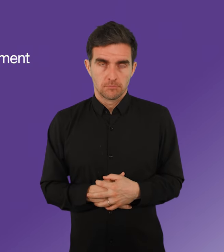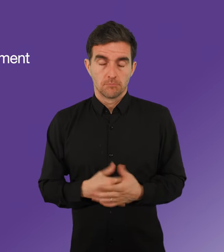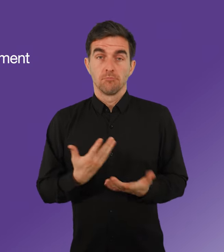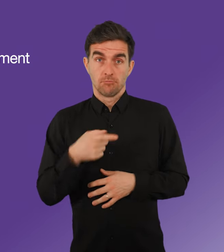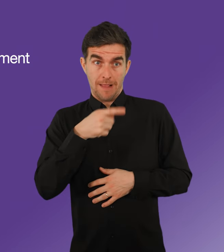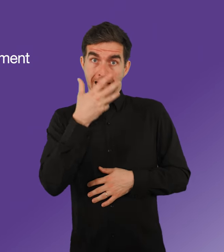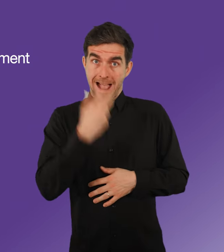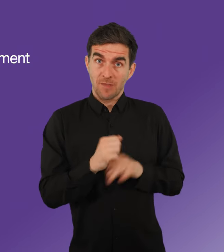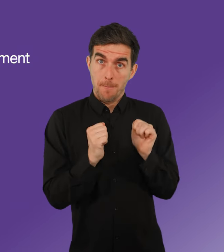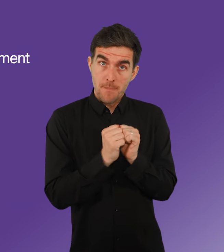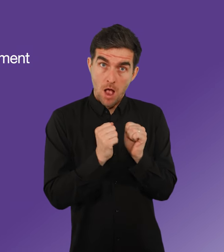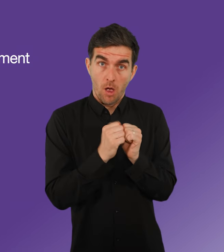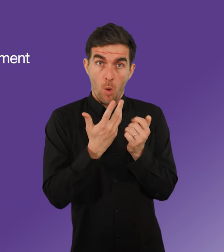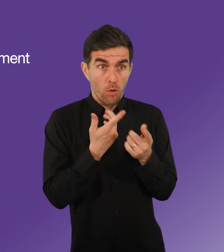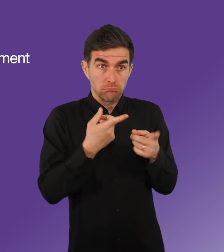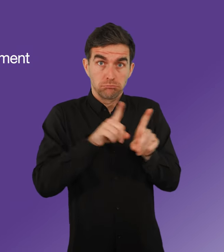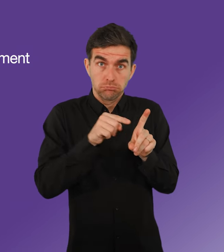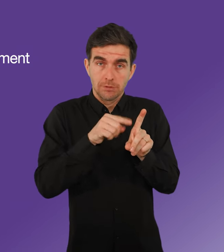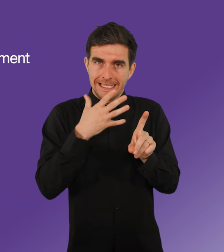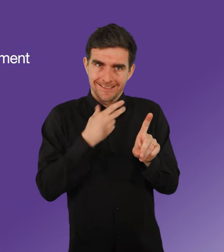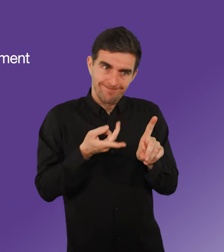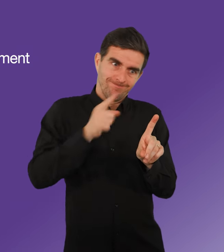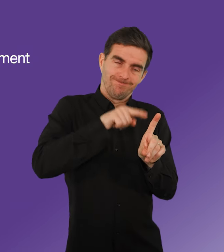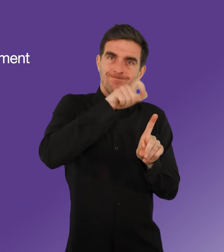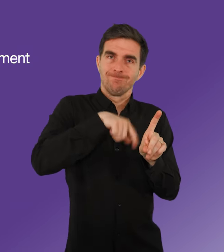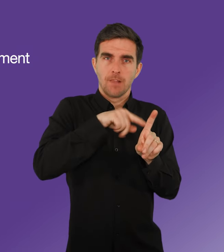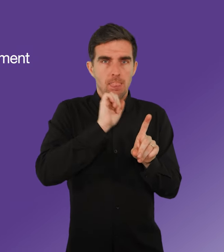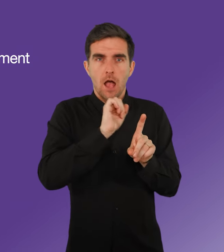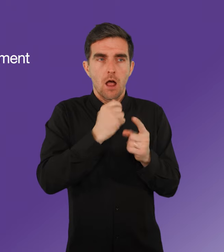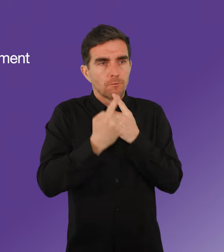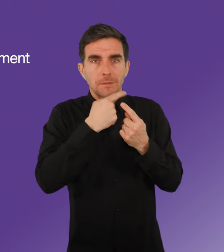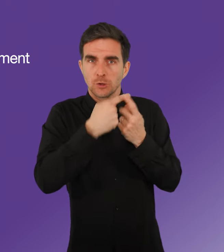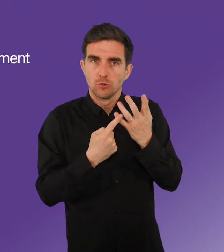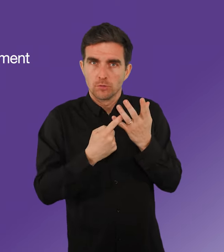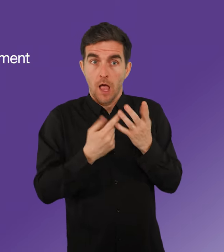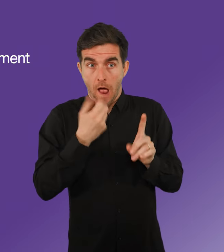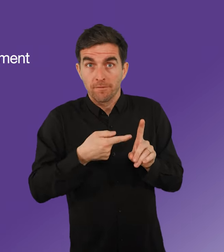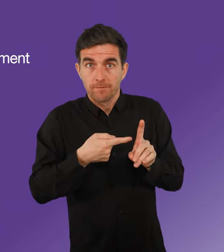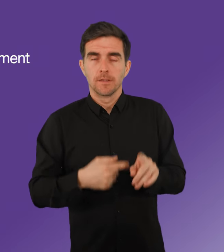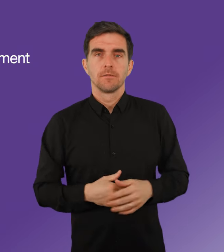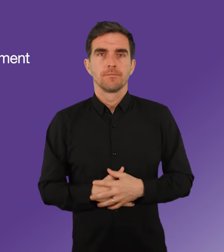Personal details of their spouse or partner, if they had one.